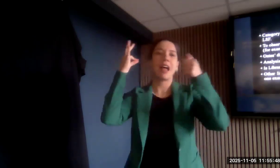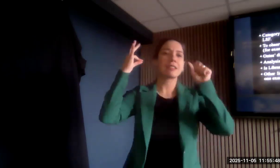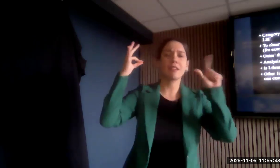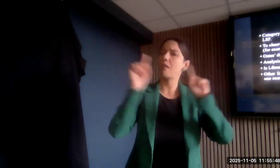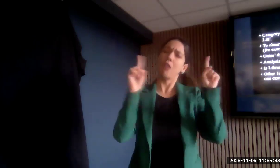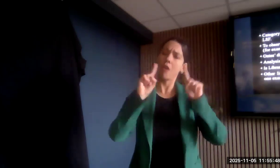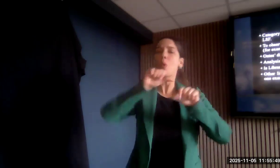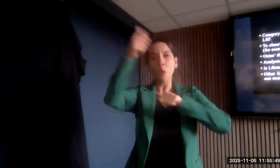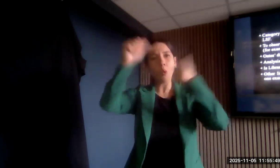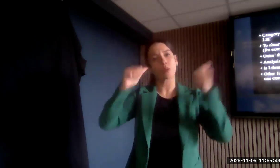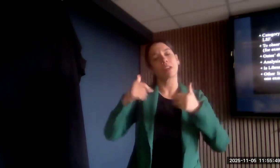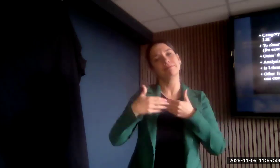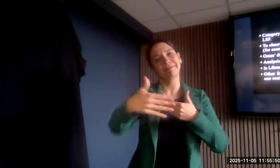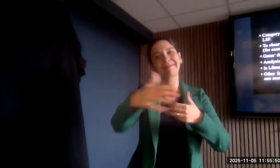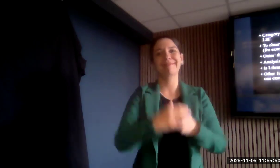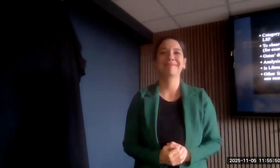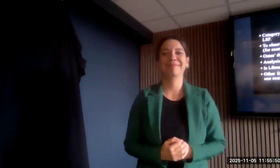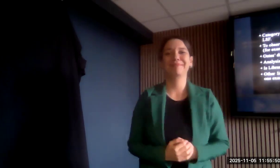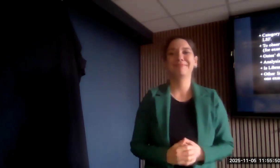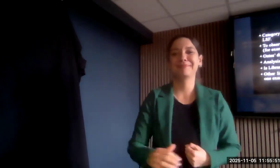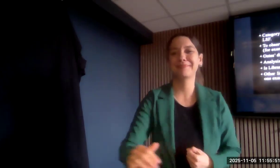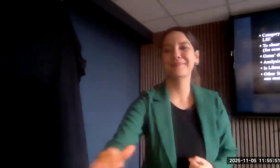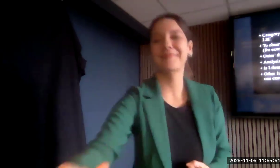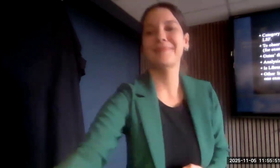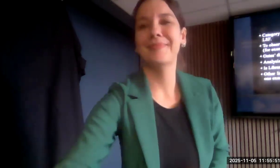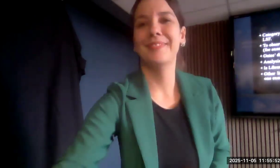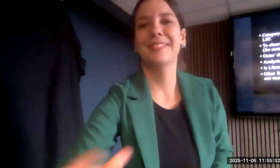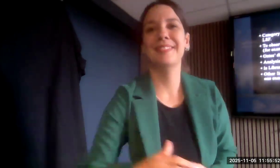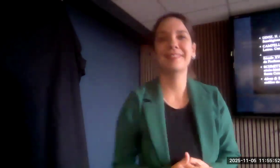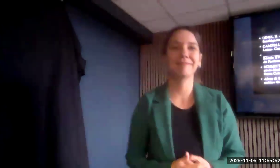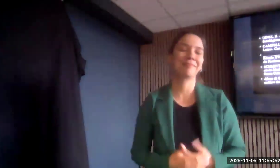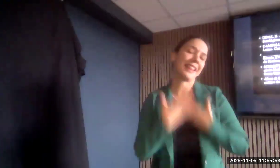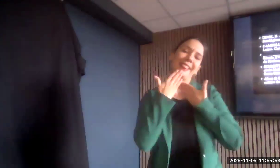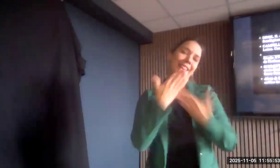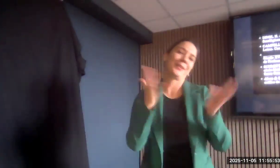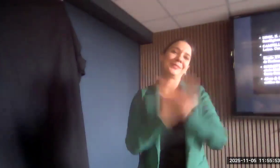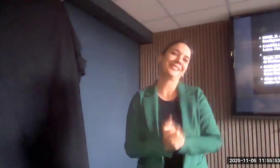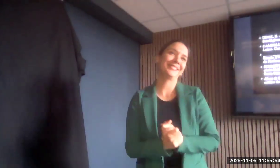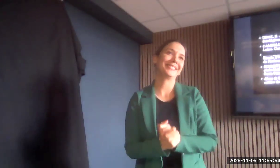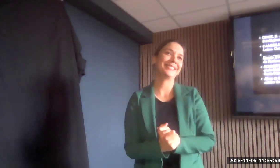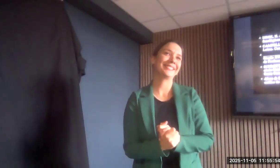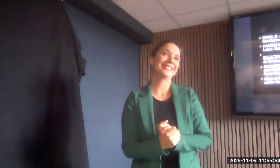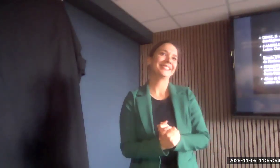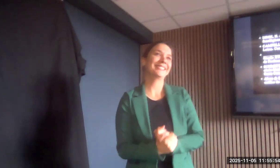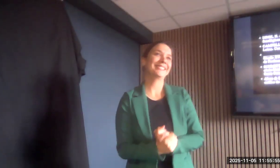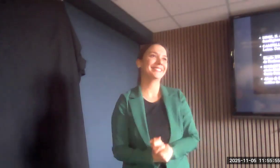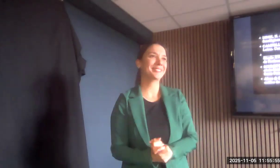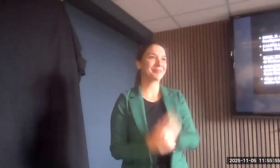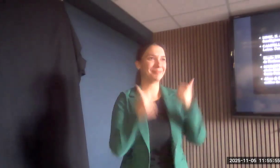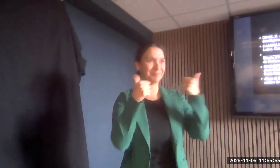worked all over Brazil, and signs were collected from the length and breadth of Brazil, and this isn't necessarily referenced very well.